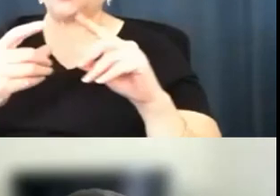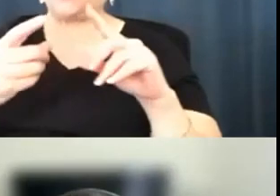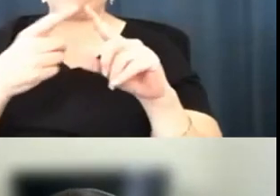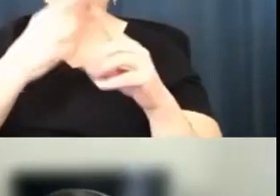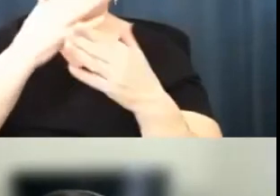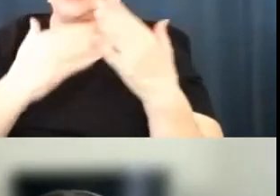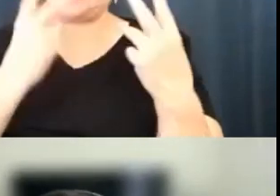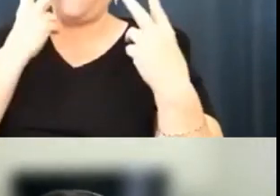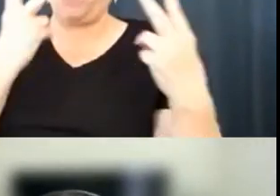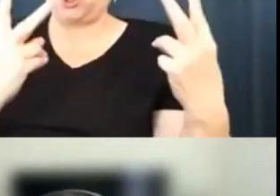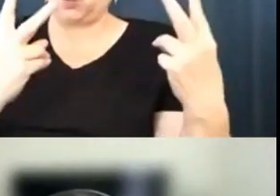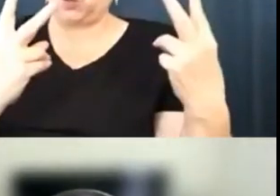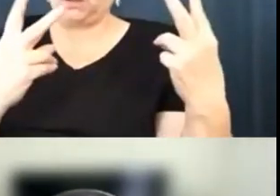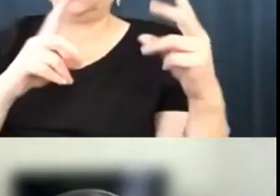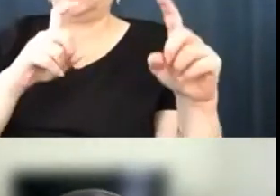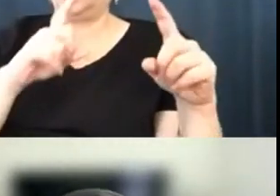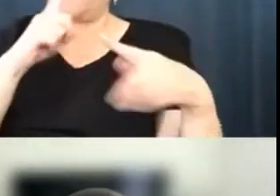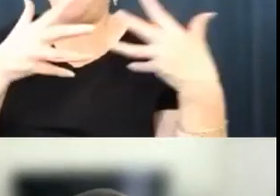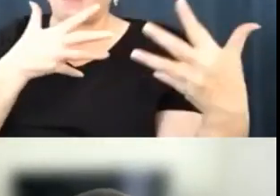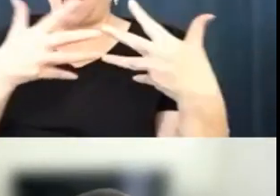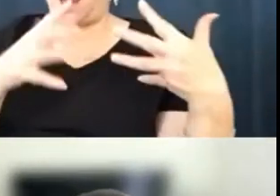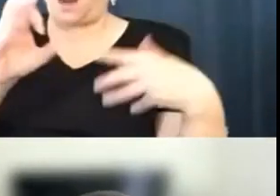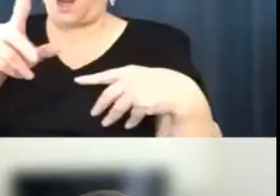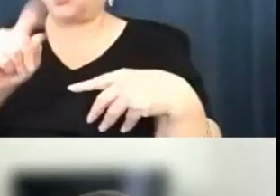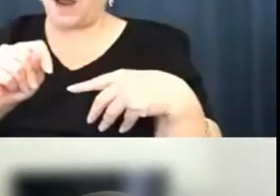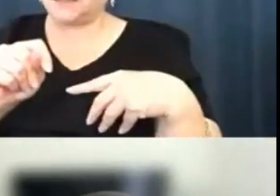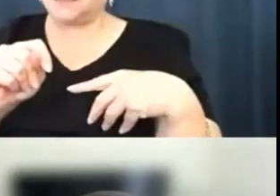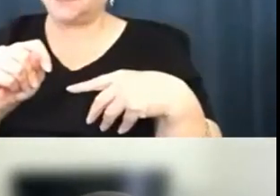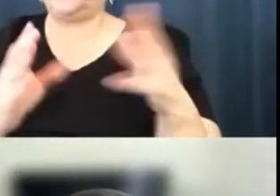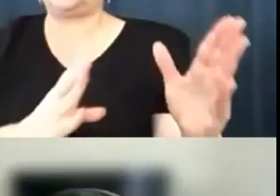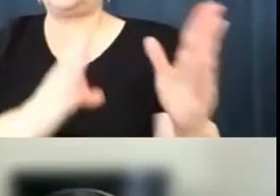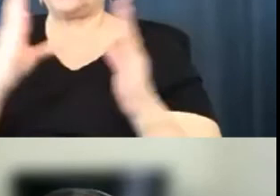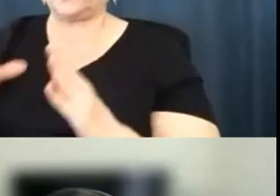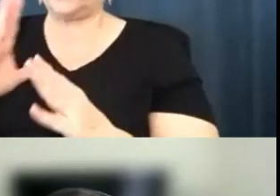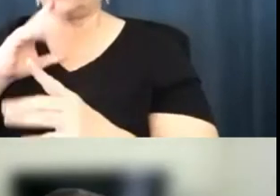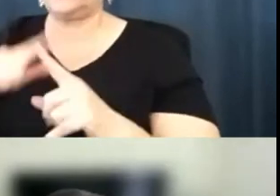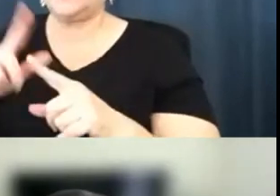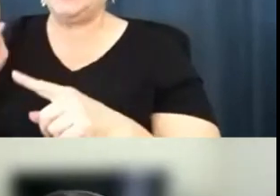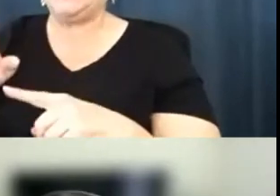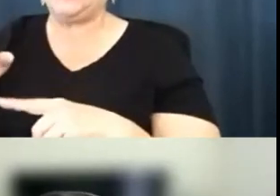'cause it's a little bit more about contrast and some of that stuff. And then it goes into keyboard testing and it would be awesome